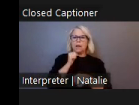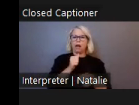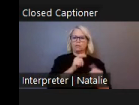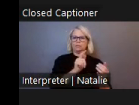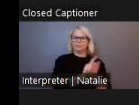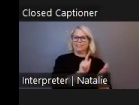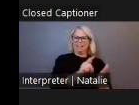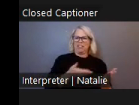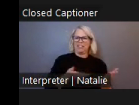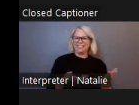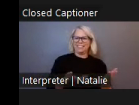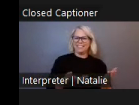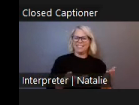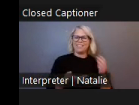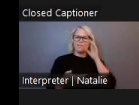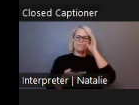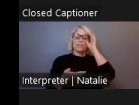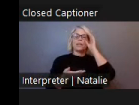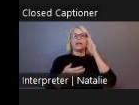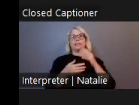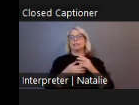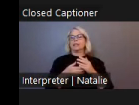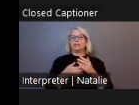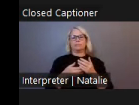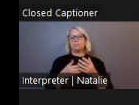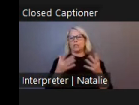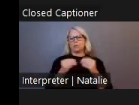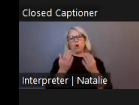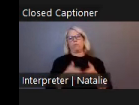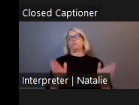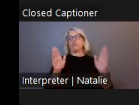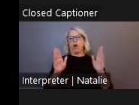That is a much broader range of things then you can use grant money for.